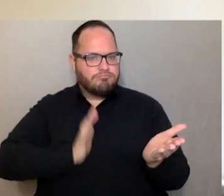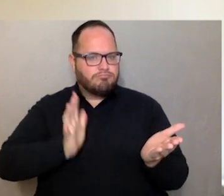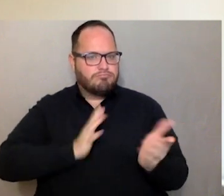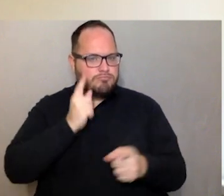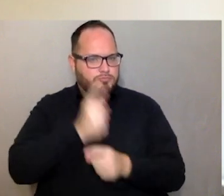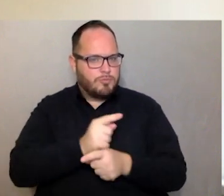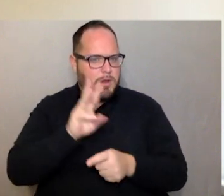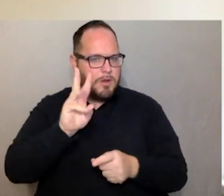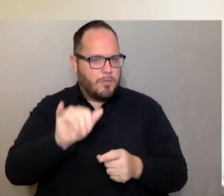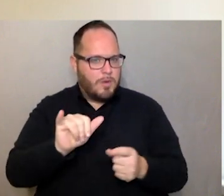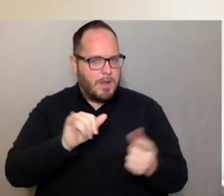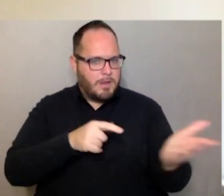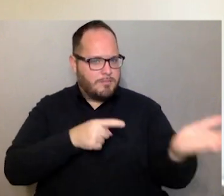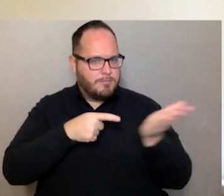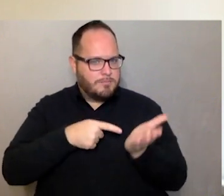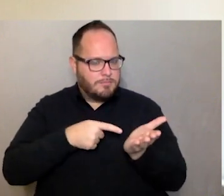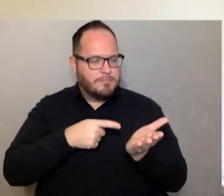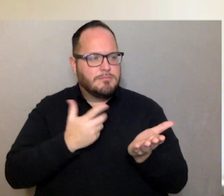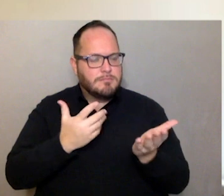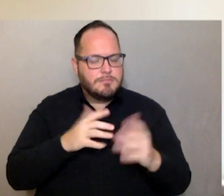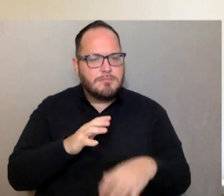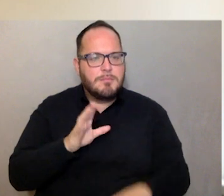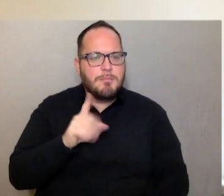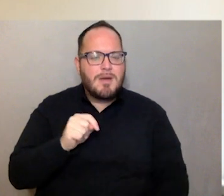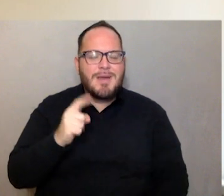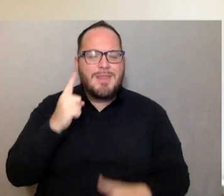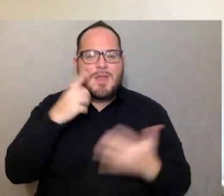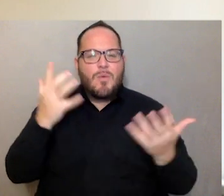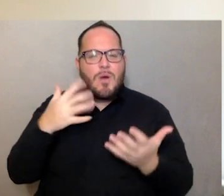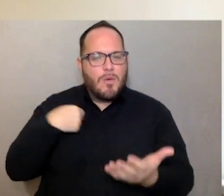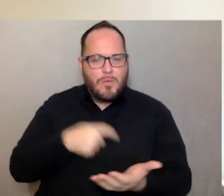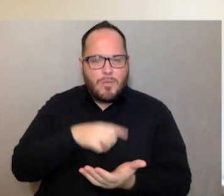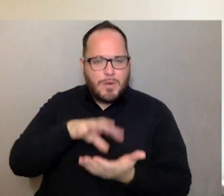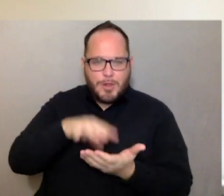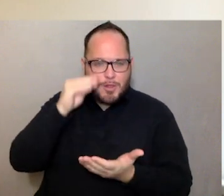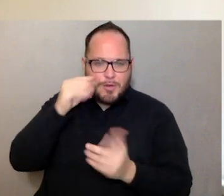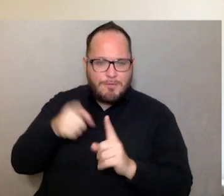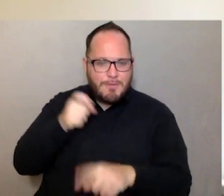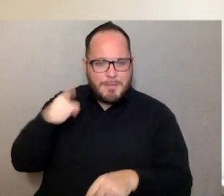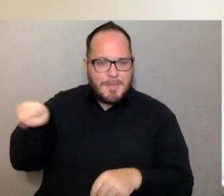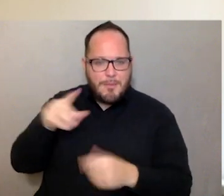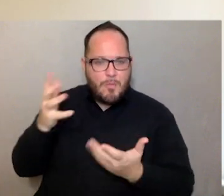BUT I THINK THE TAKE-AWAY FROM THE CHALLENGE IS THAT THIS